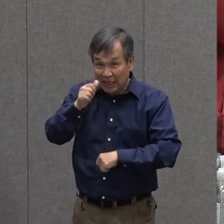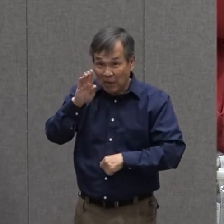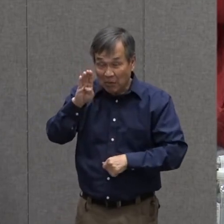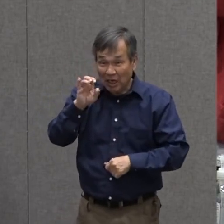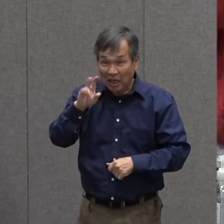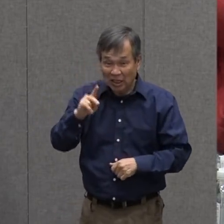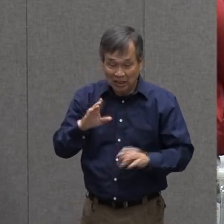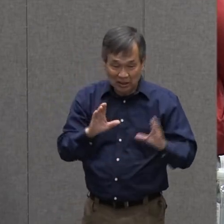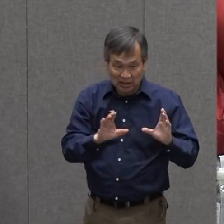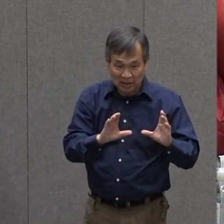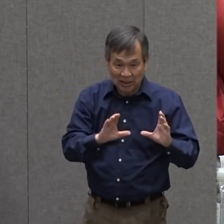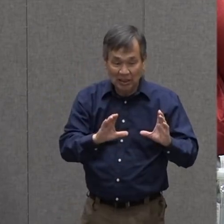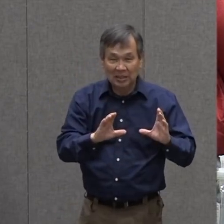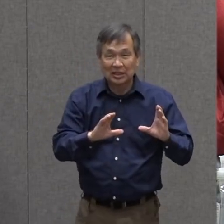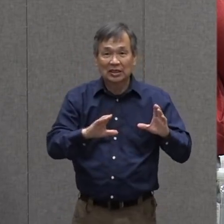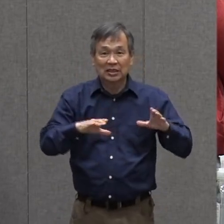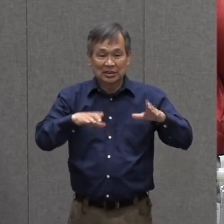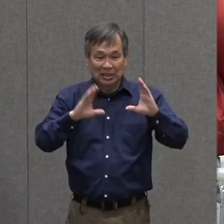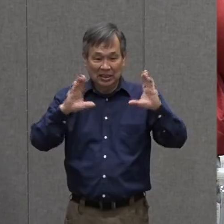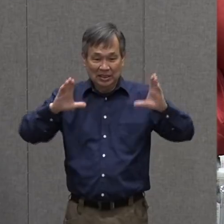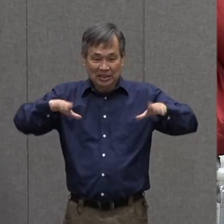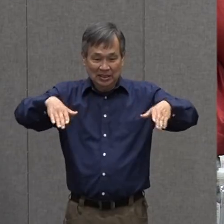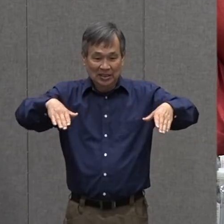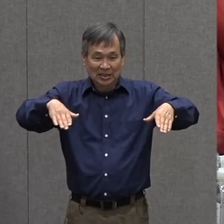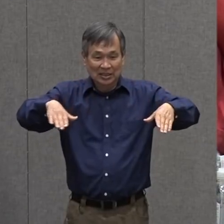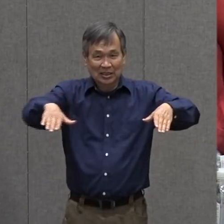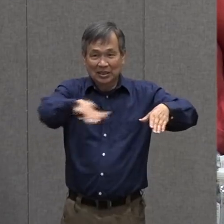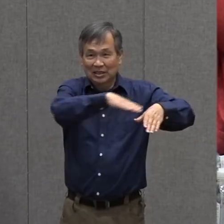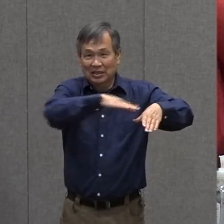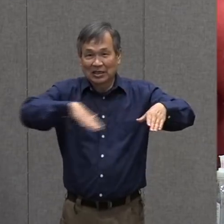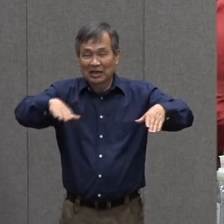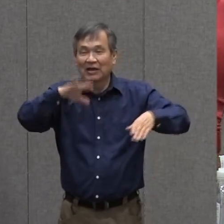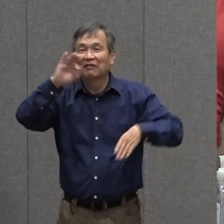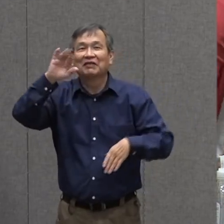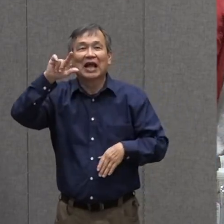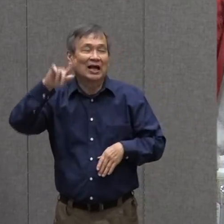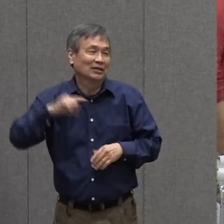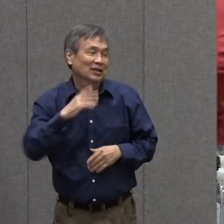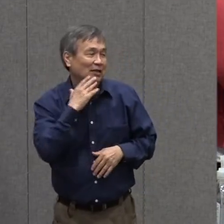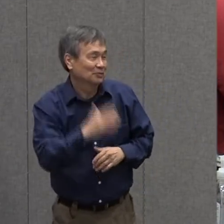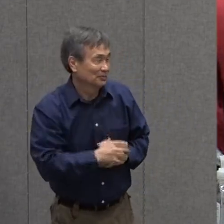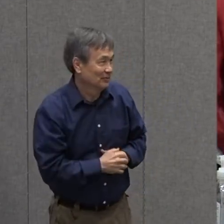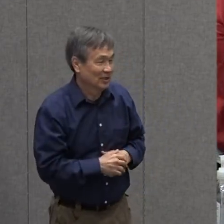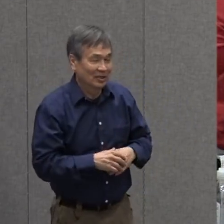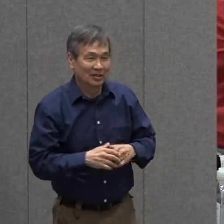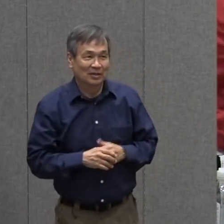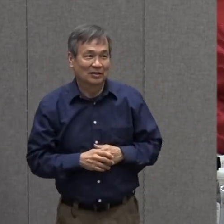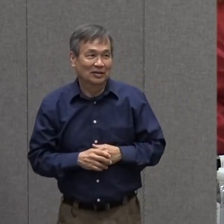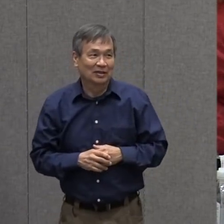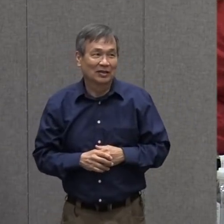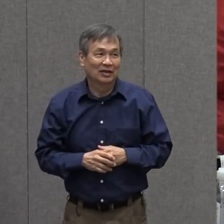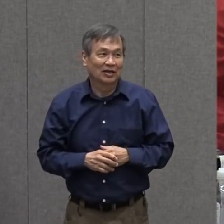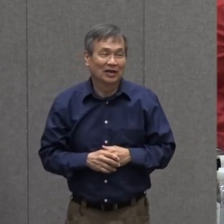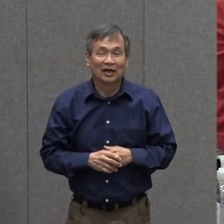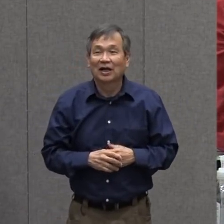but they form a 10 by 10 grid. A flat. A flat, thank you. Okay, last one.